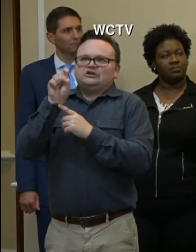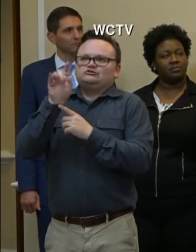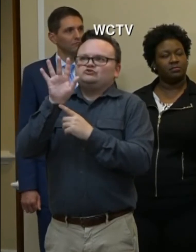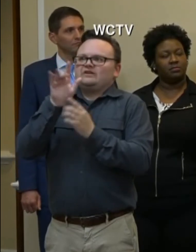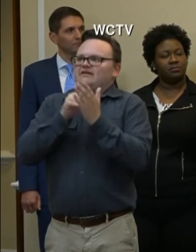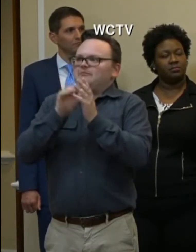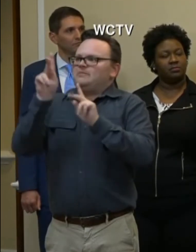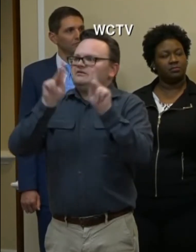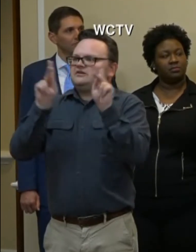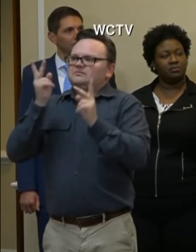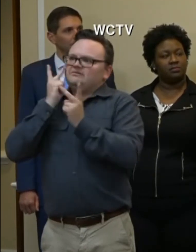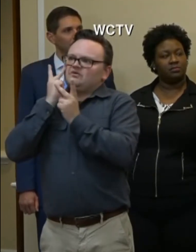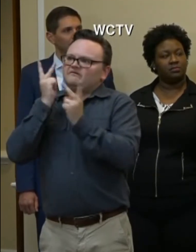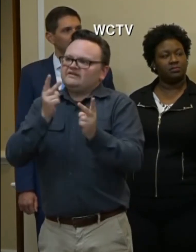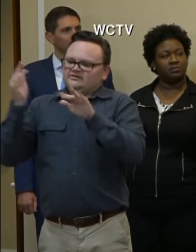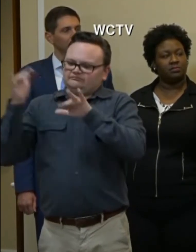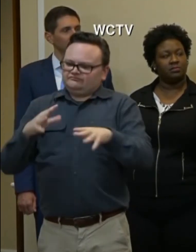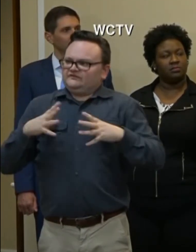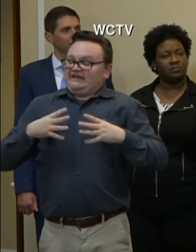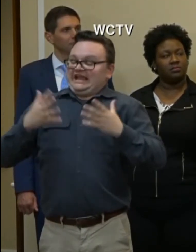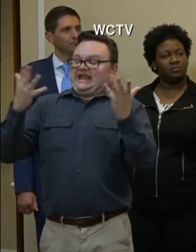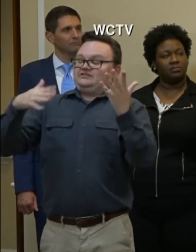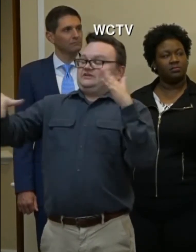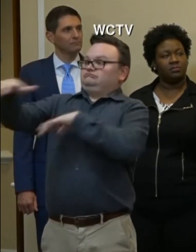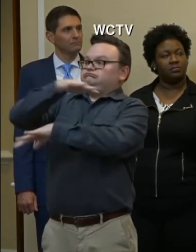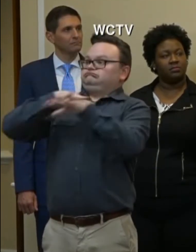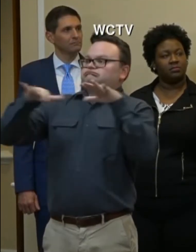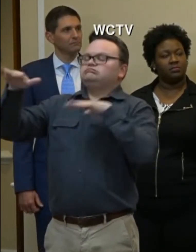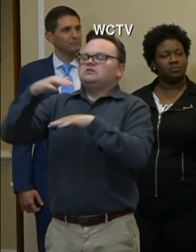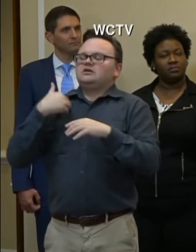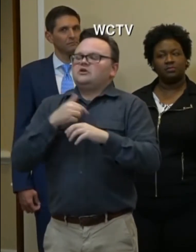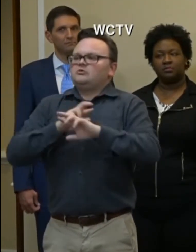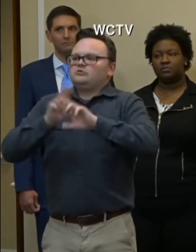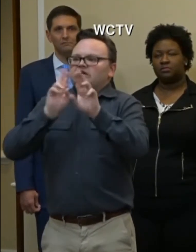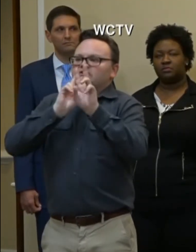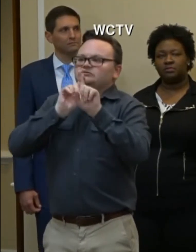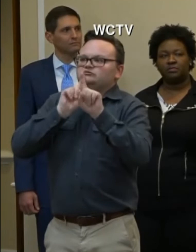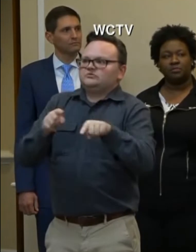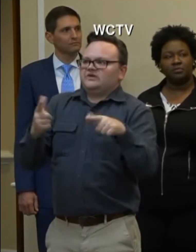you know we're prepared to respond as the facts change